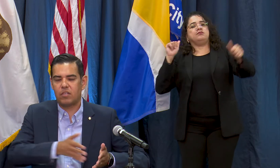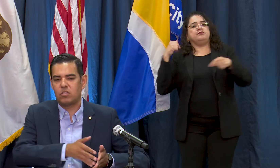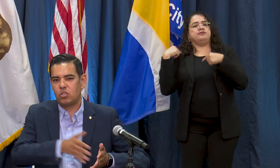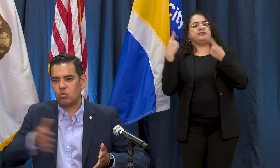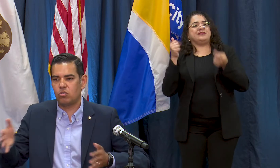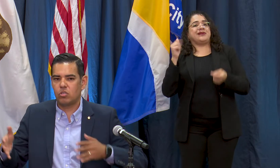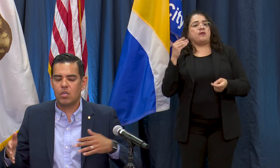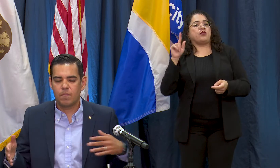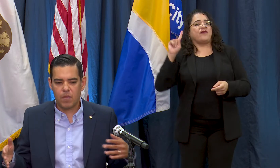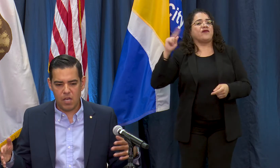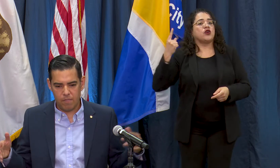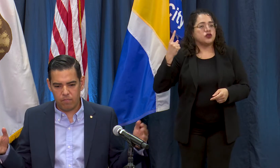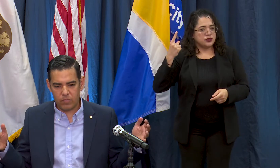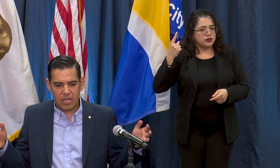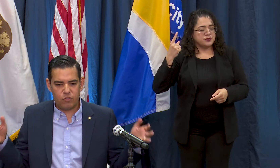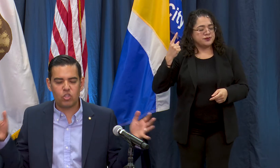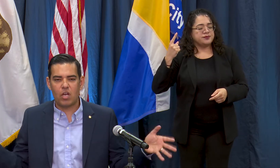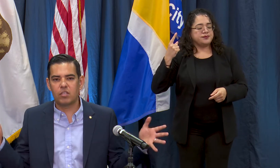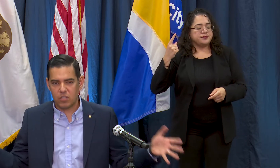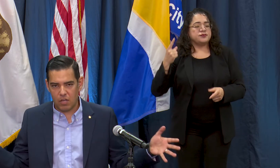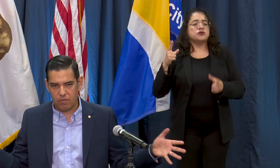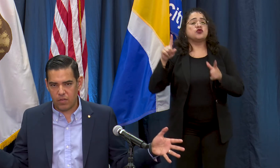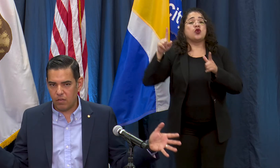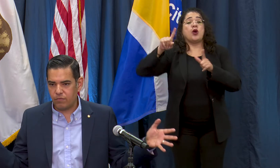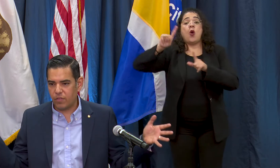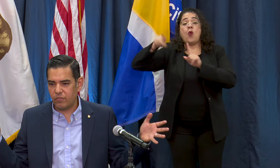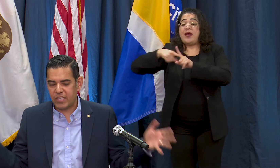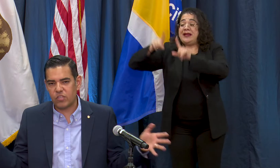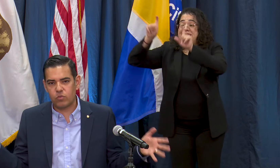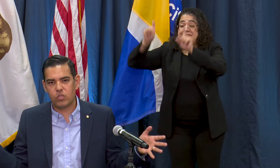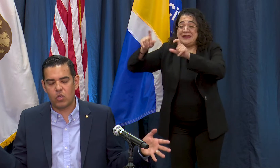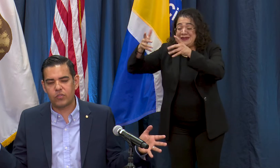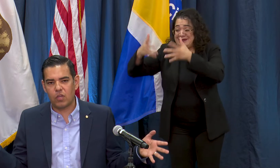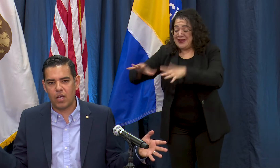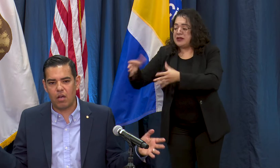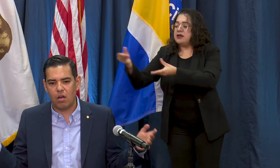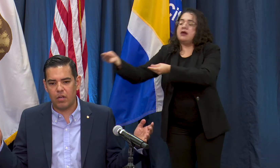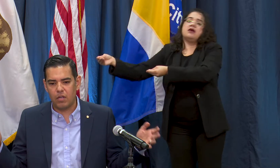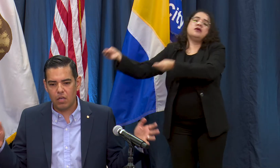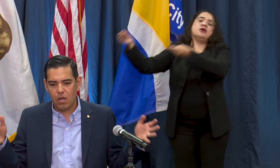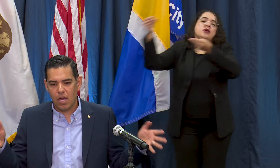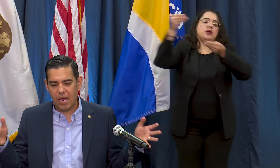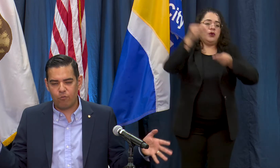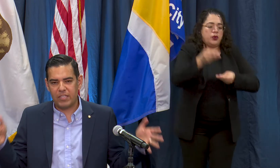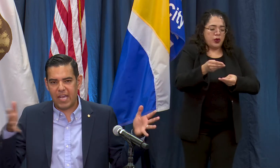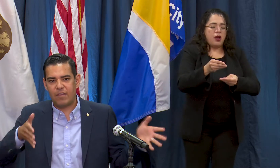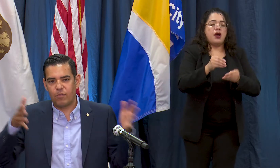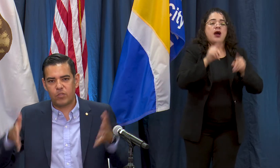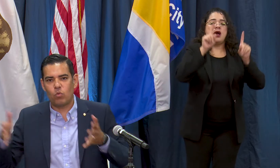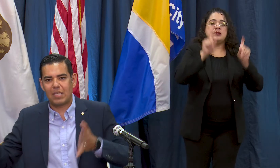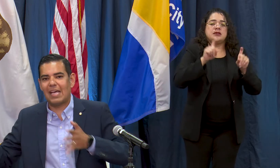these huge kind of chunks of test results on every day from this one lab